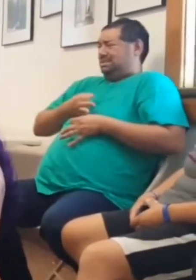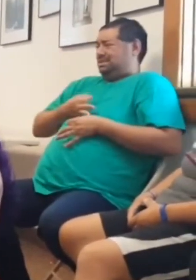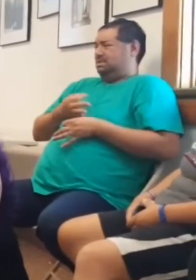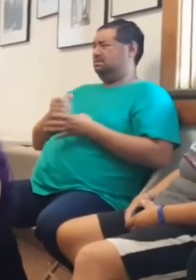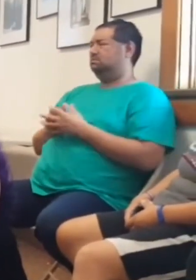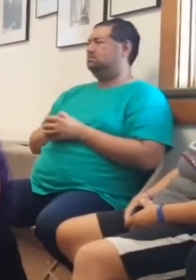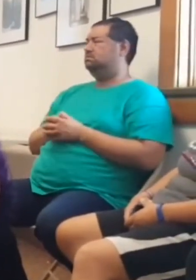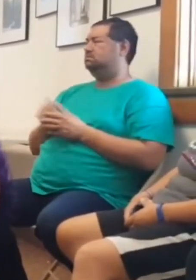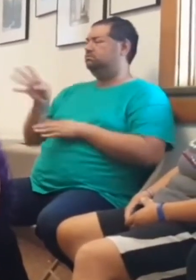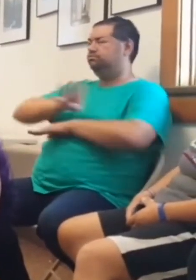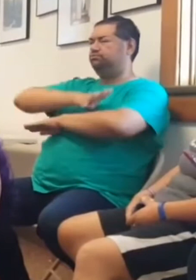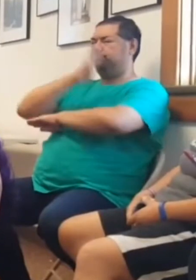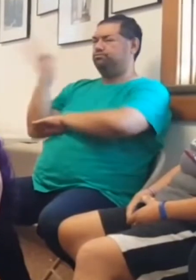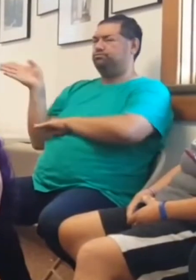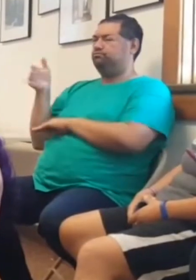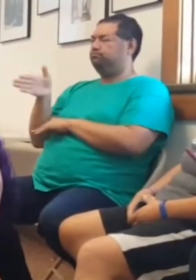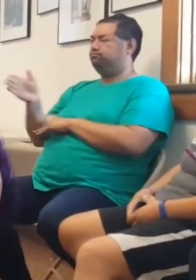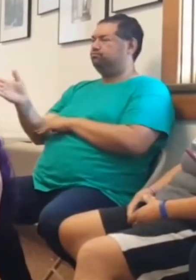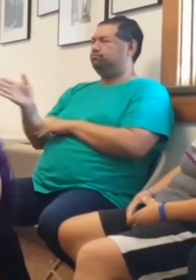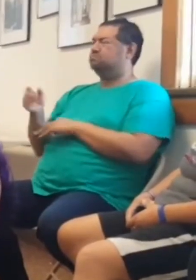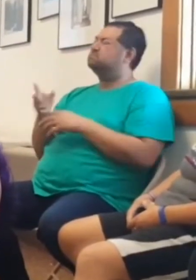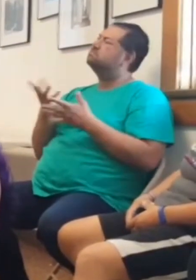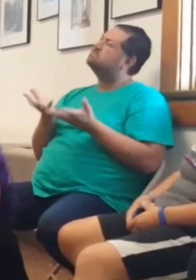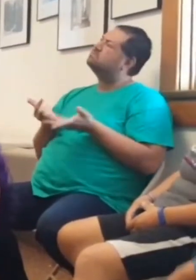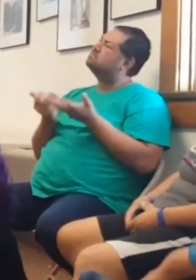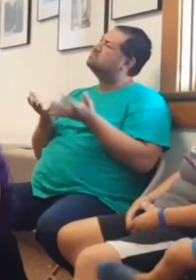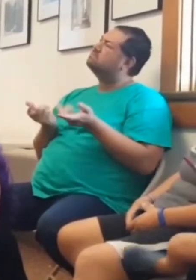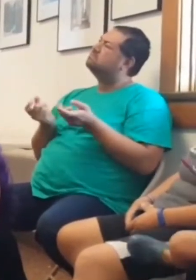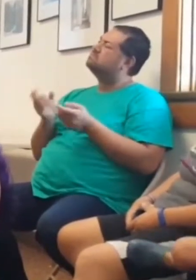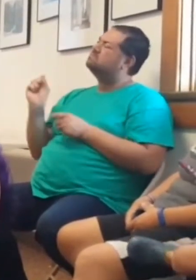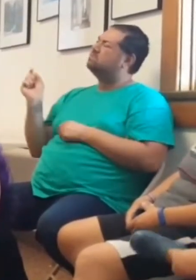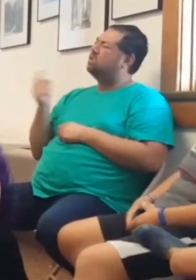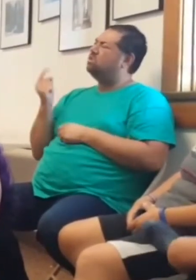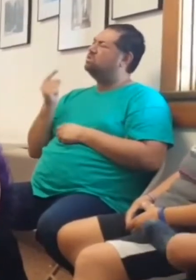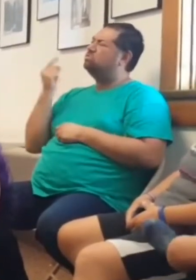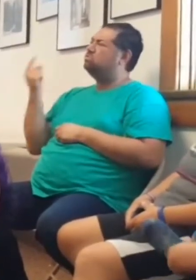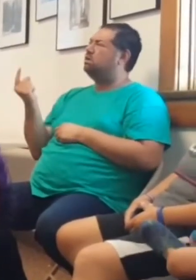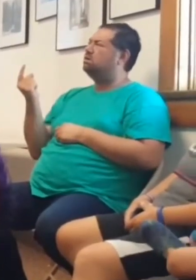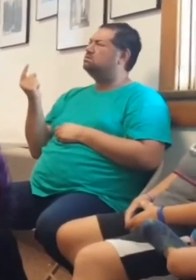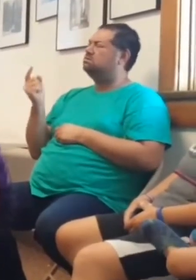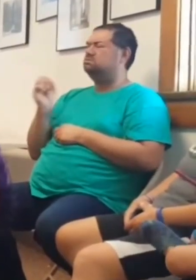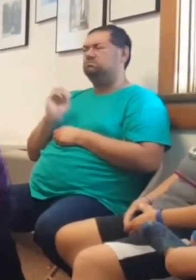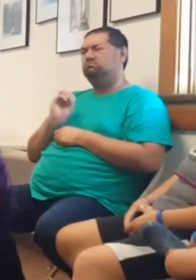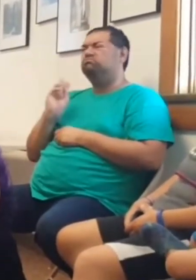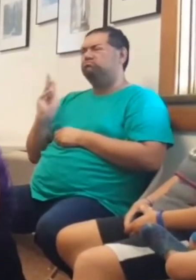The rainbow fish wavered. "Only one very, very small shimmery scale," he thought.